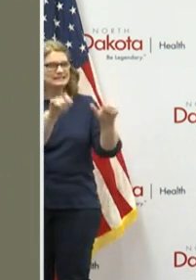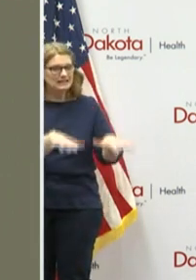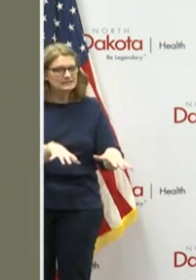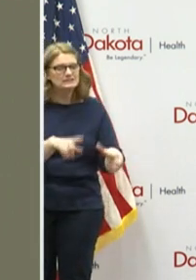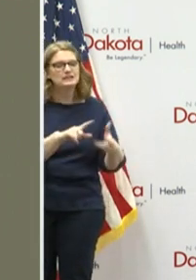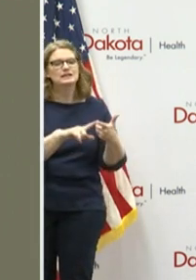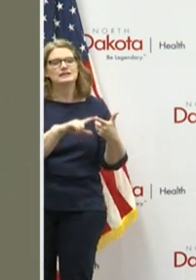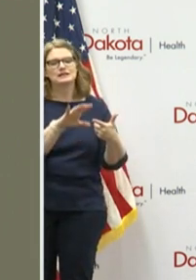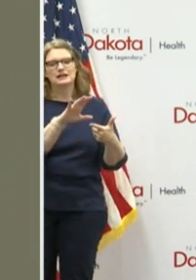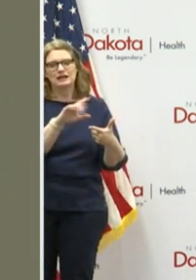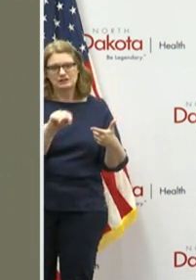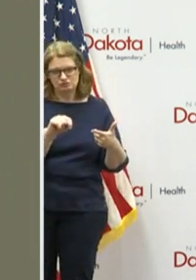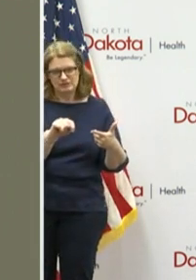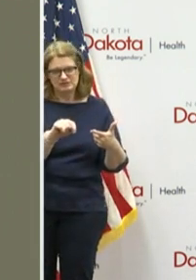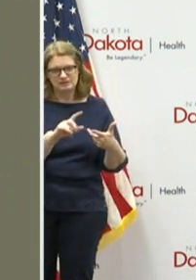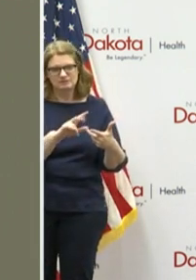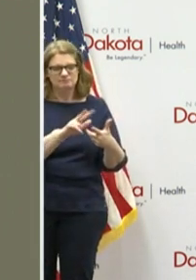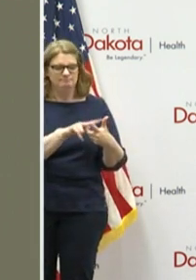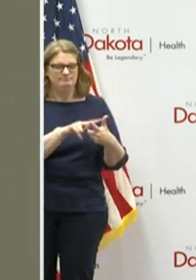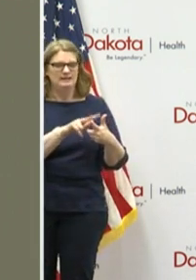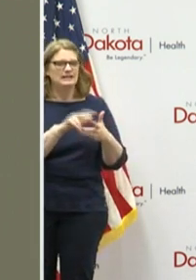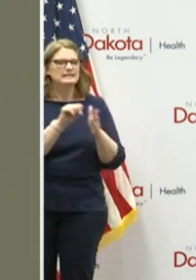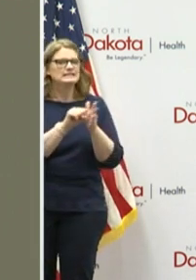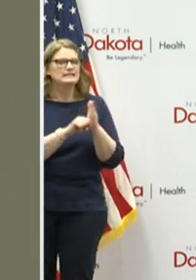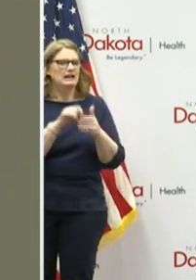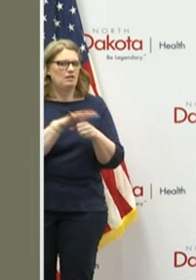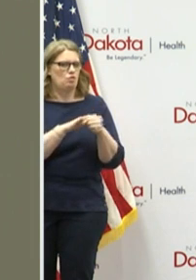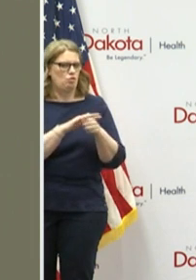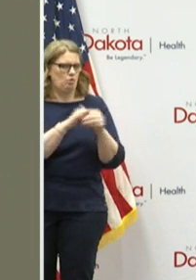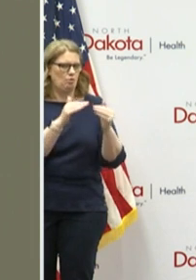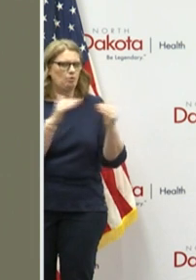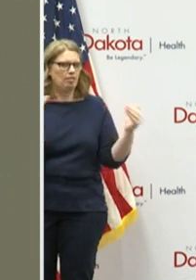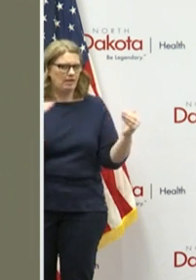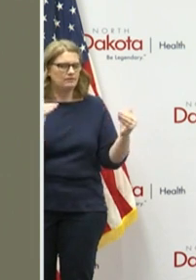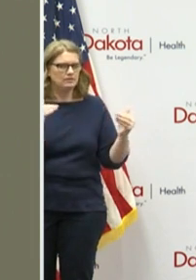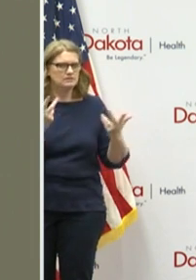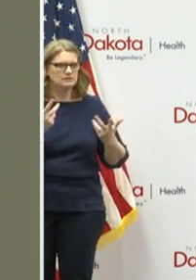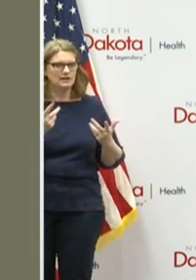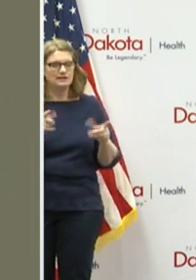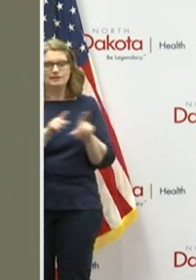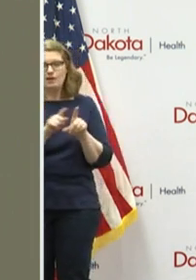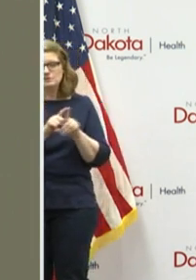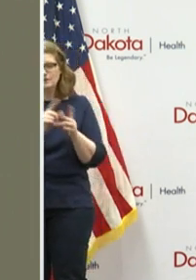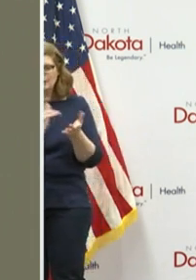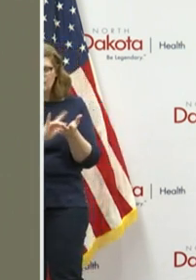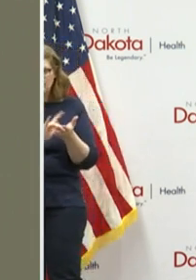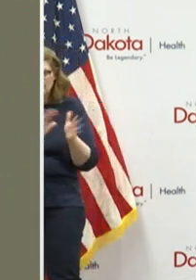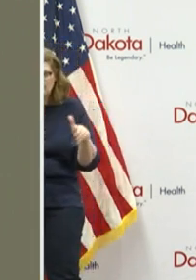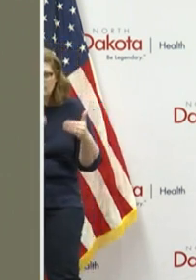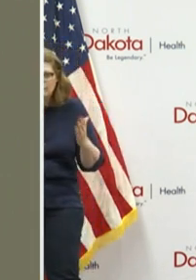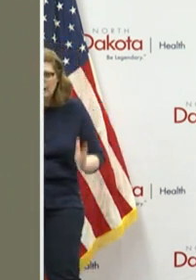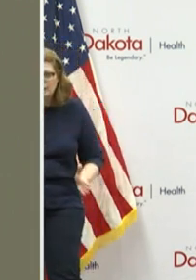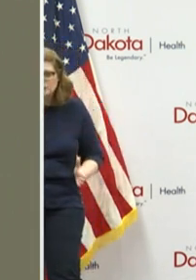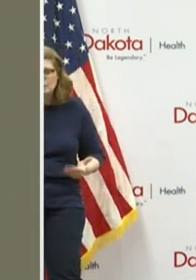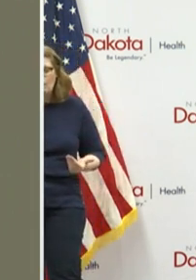THE SCHOOLS -- TOOLS TO ALLOW US TO DO THIS SAFELY, SO THANKS TO EVERYONE IN THE TESTING AND